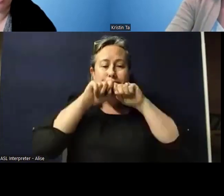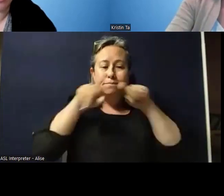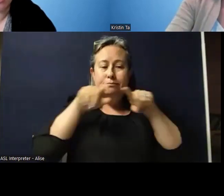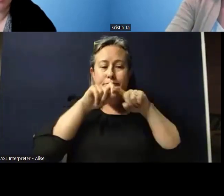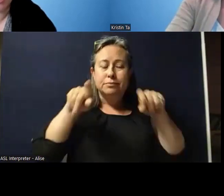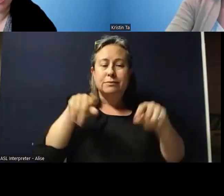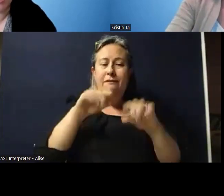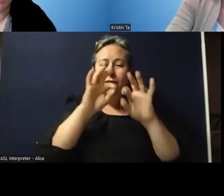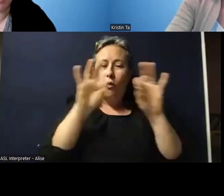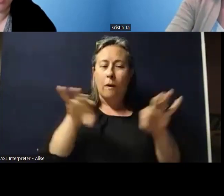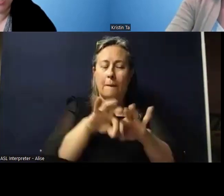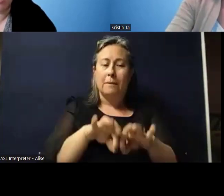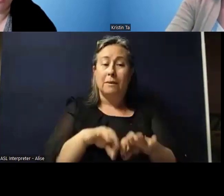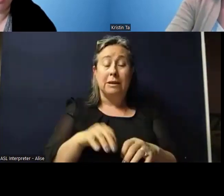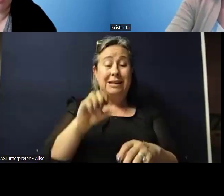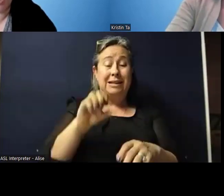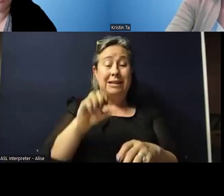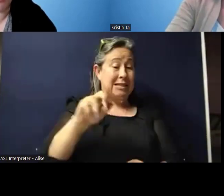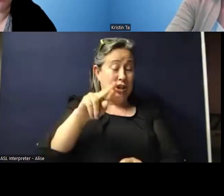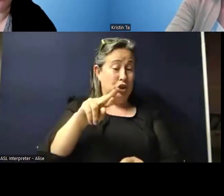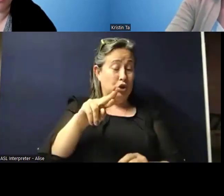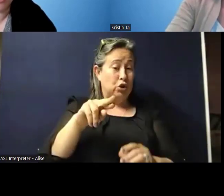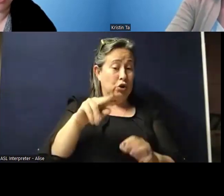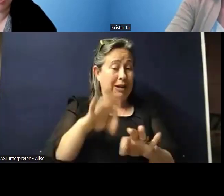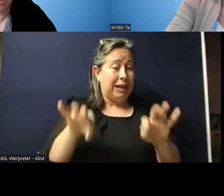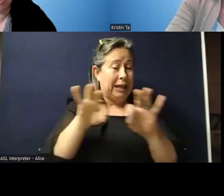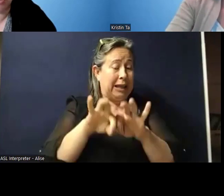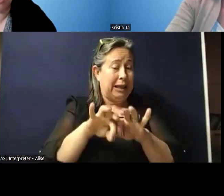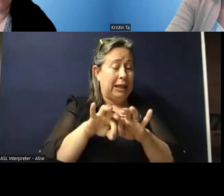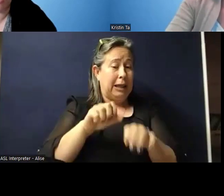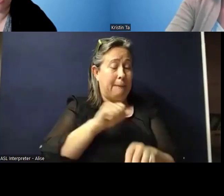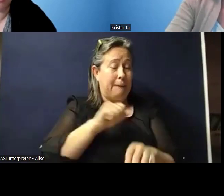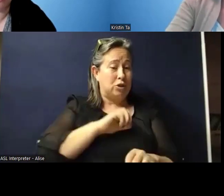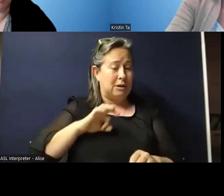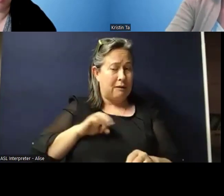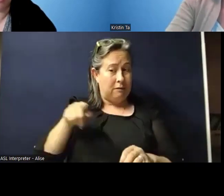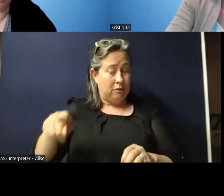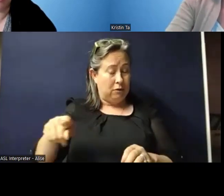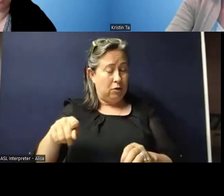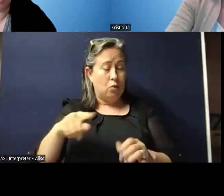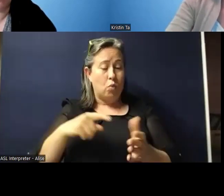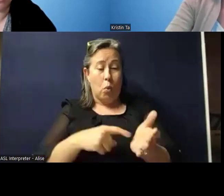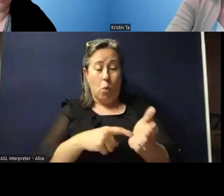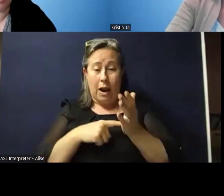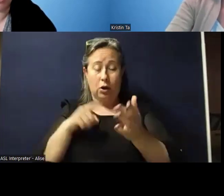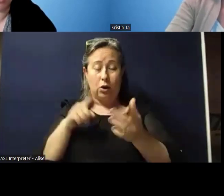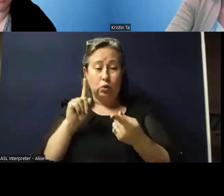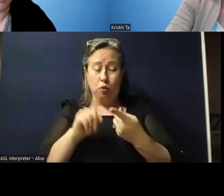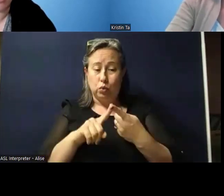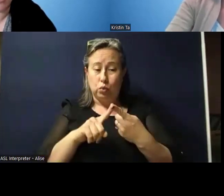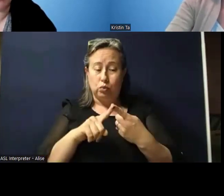Are Senior/Key Personnel required to first disclose foreign support or conflicts of interest at the